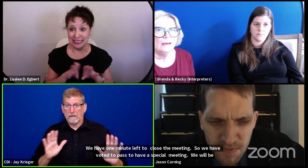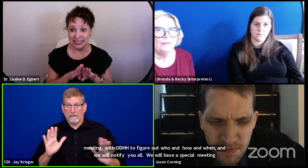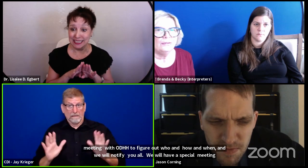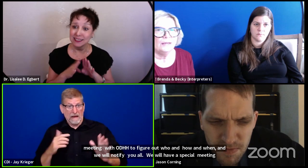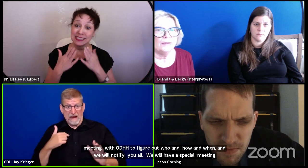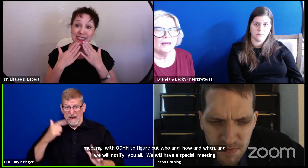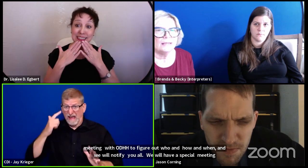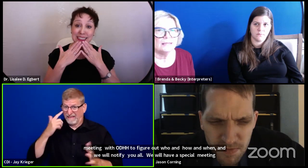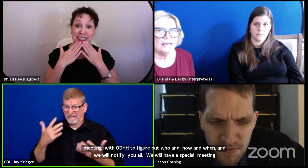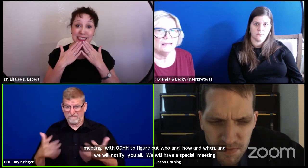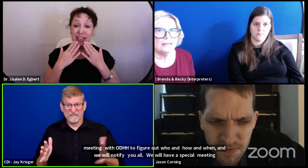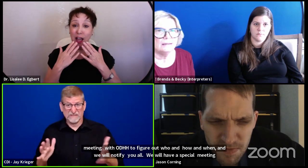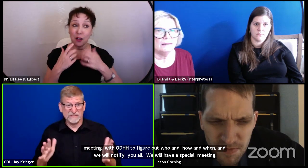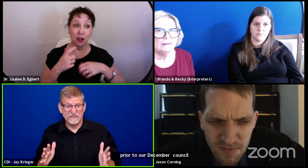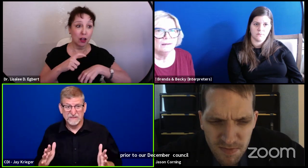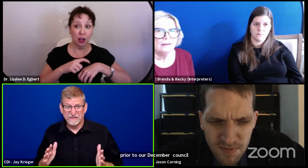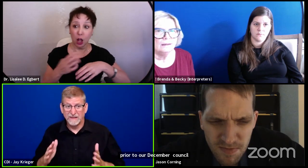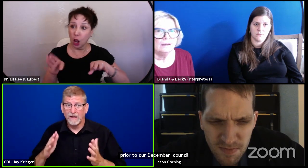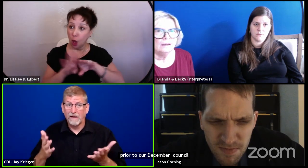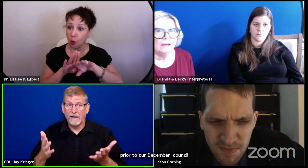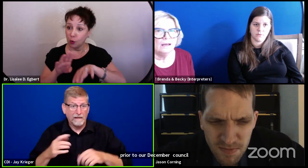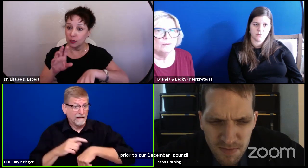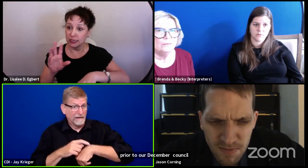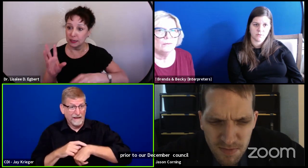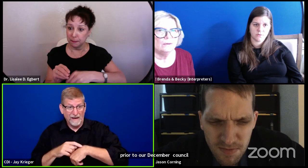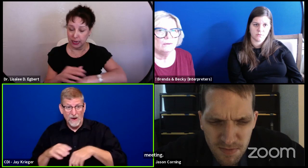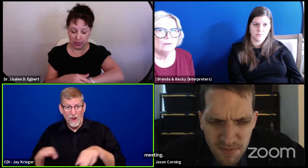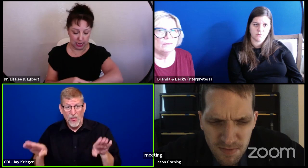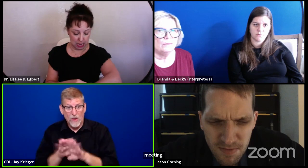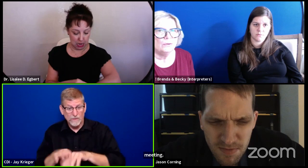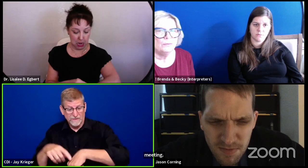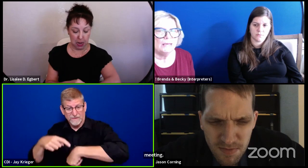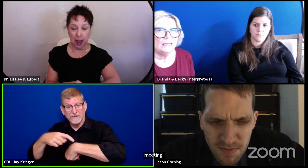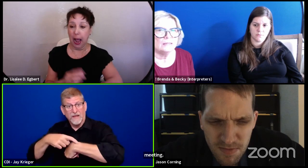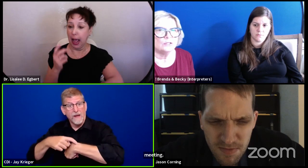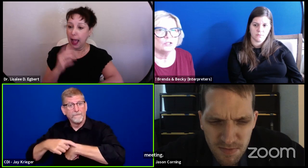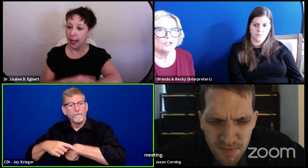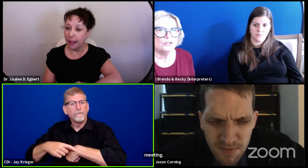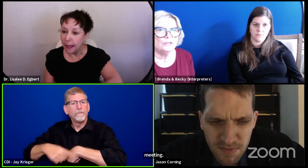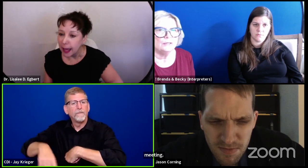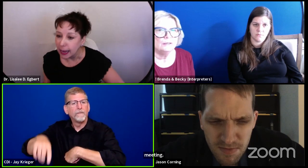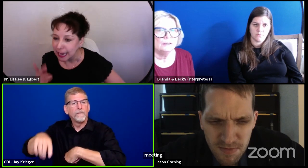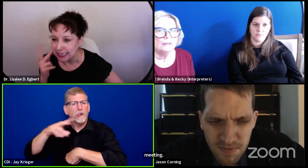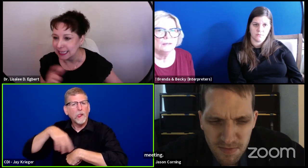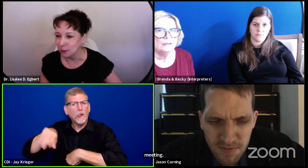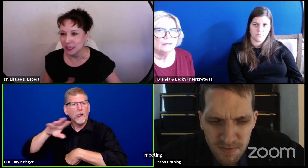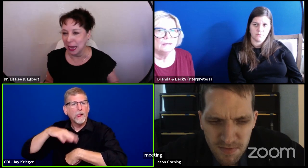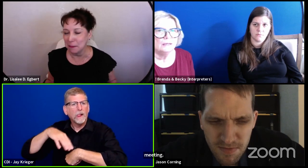I think that is it. The meeting is adjourned.